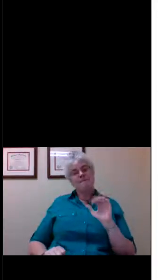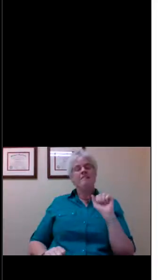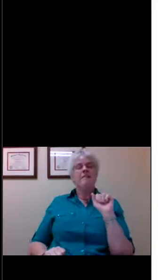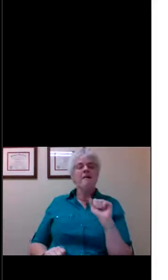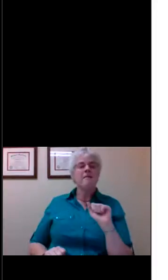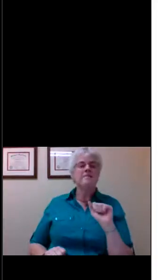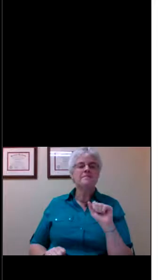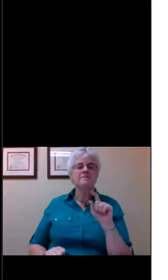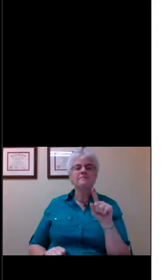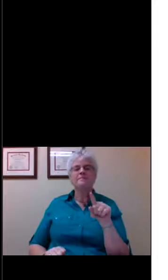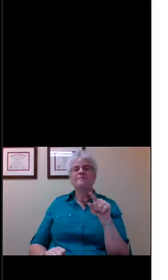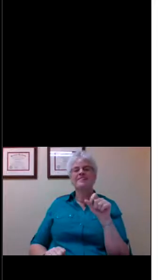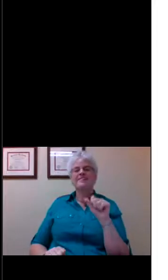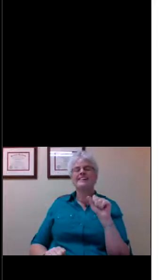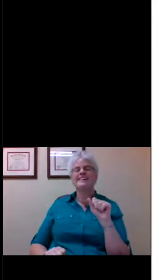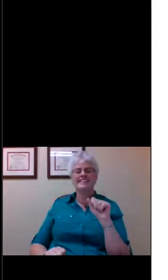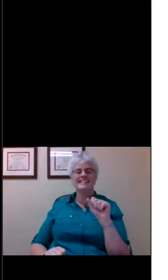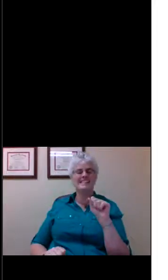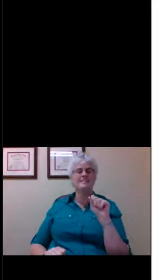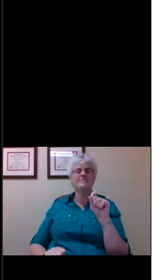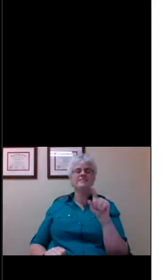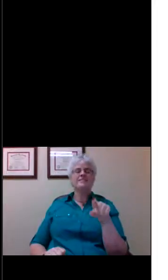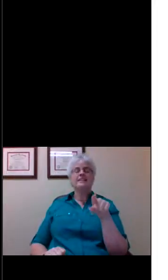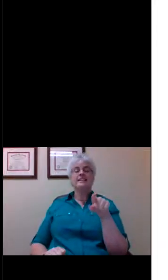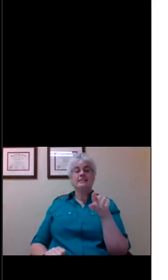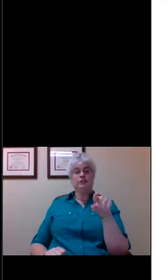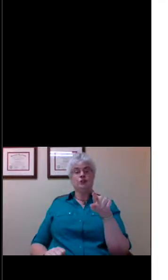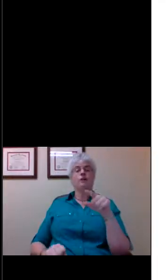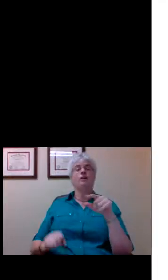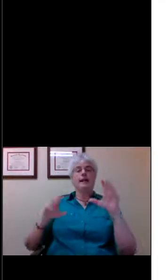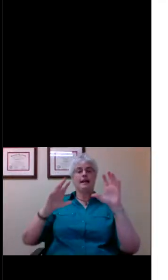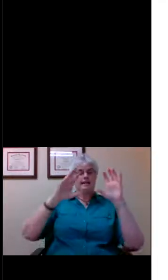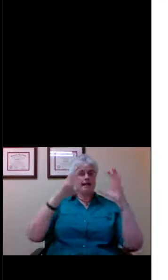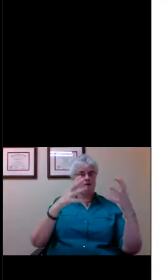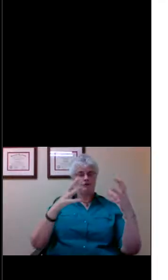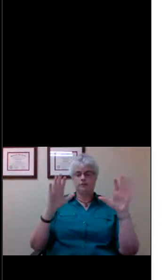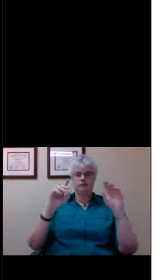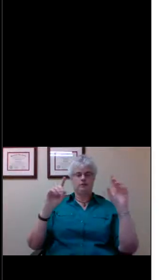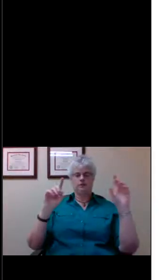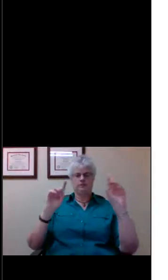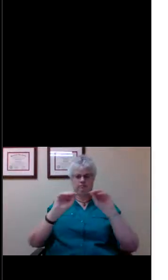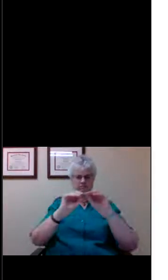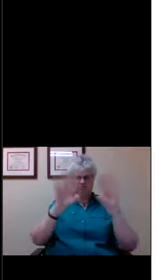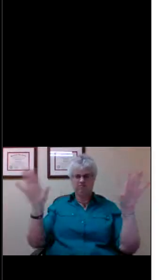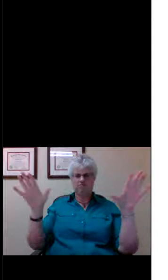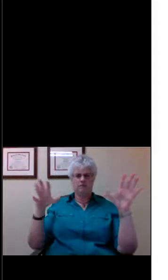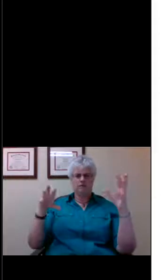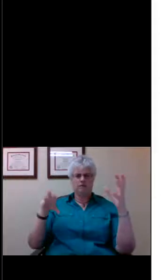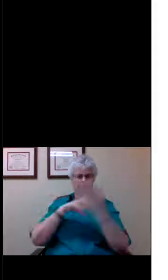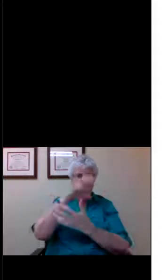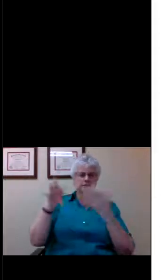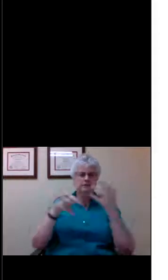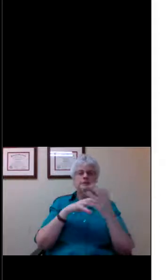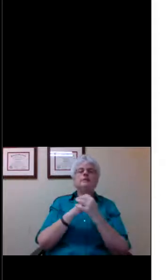myself whenever I start to cough. So some of the categories were very